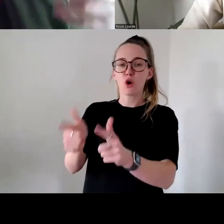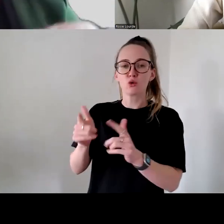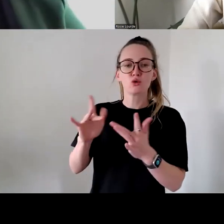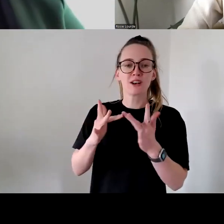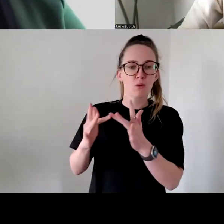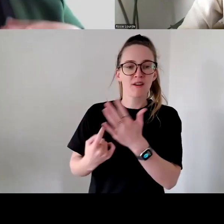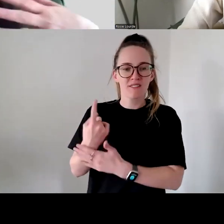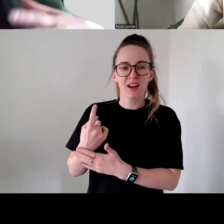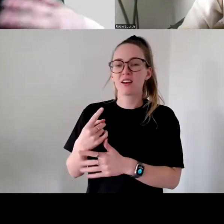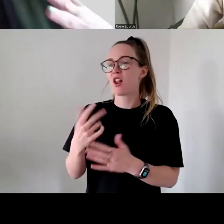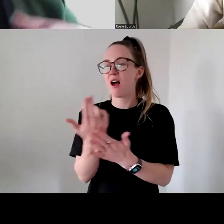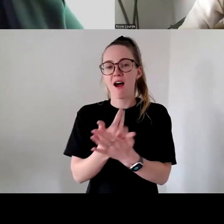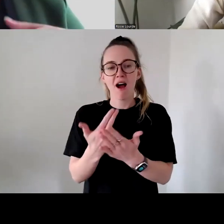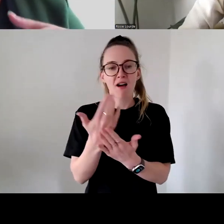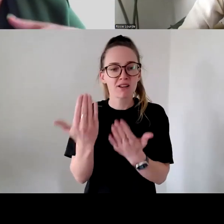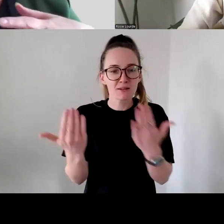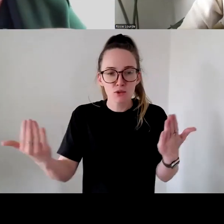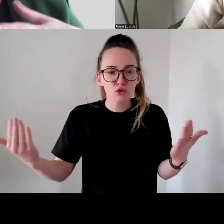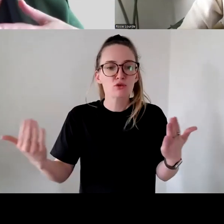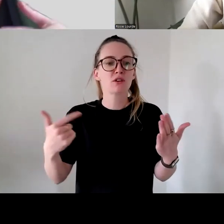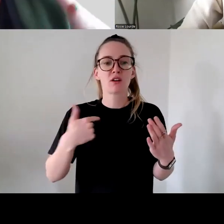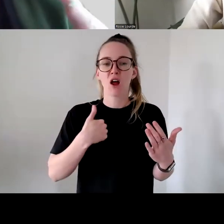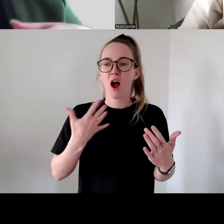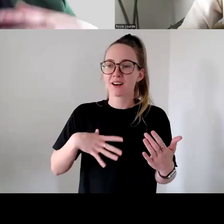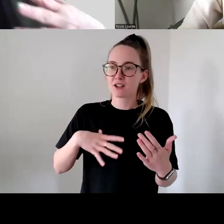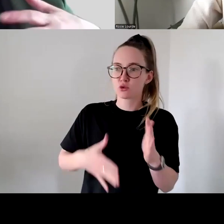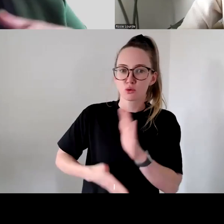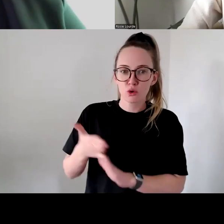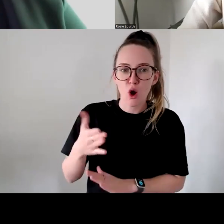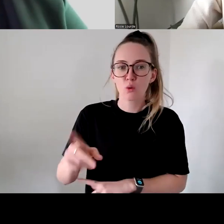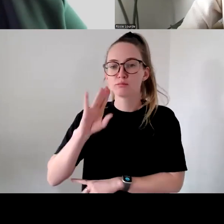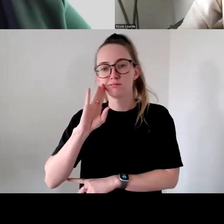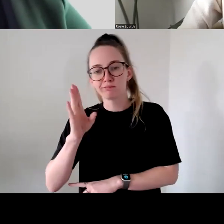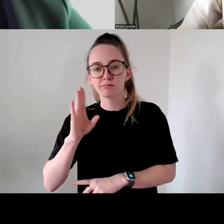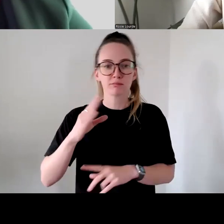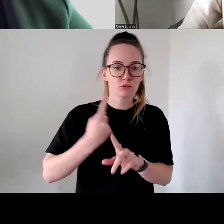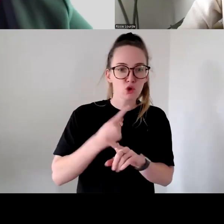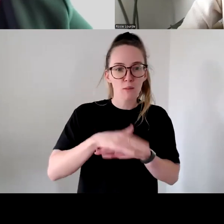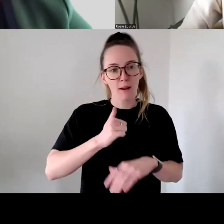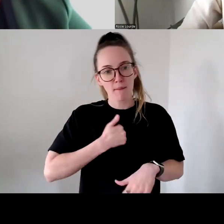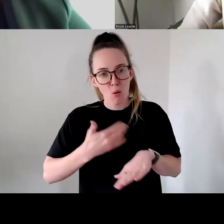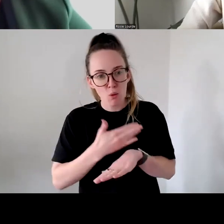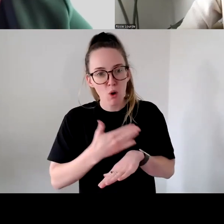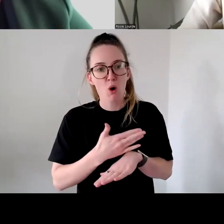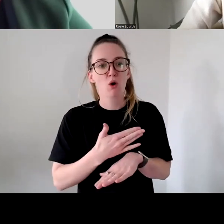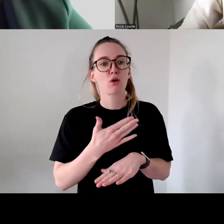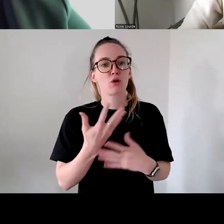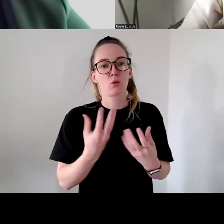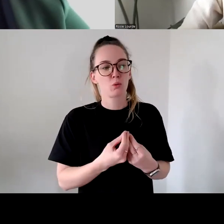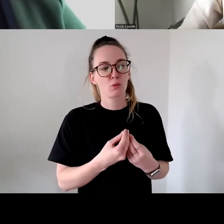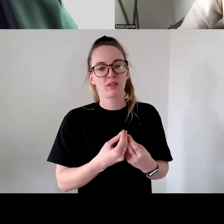exhibition on, and you need to attend and speak about your work at a launch, and then you need to